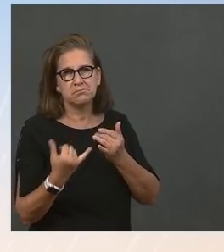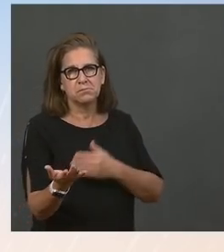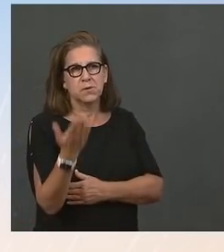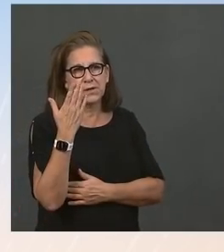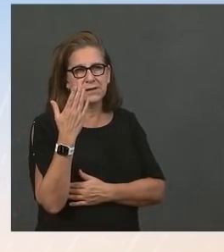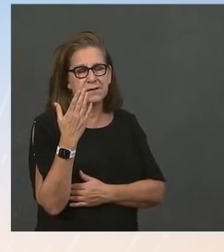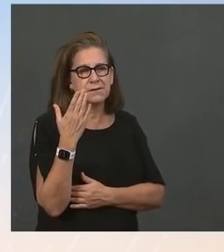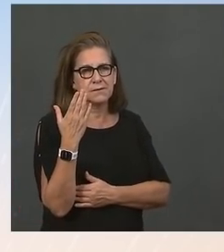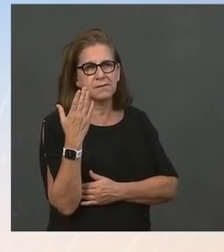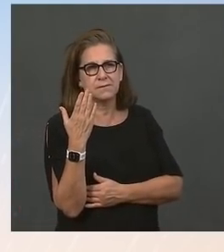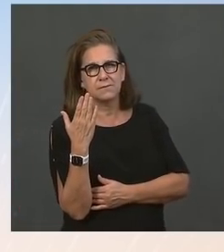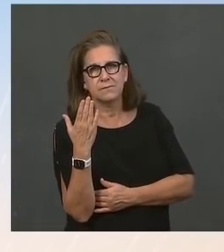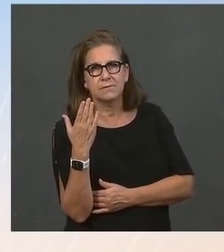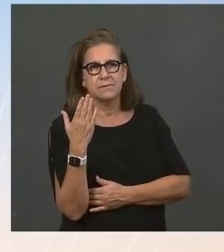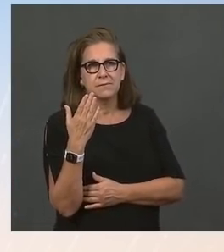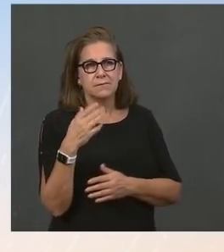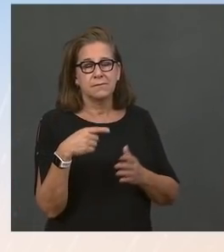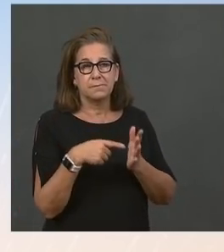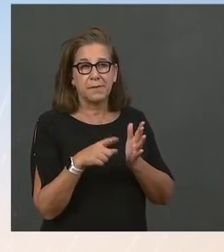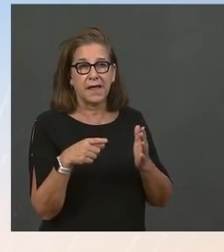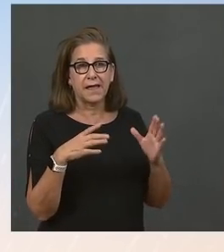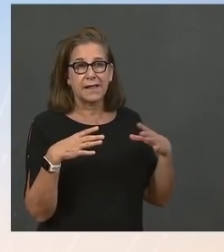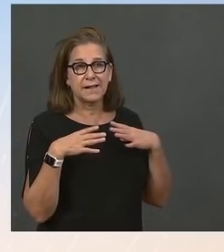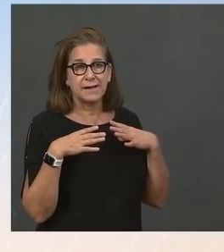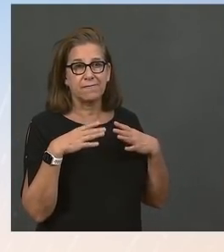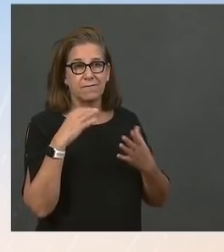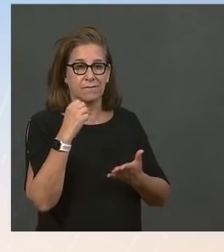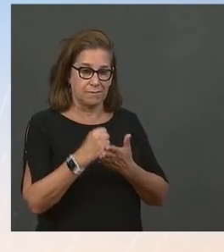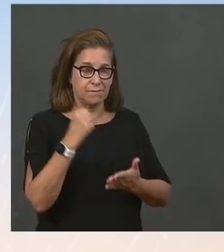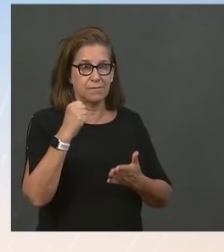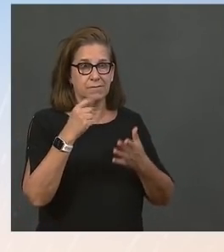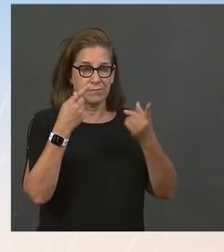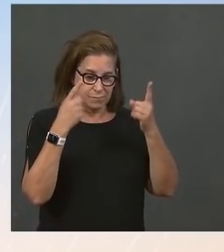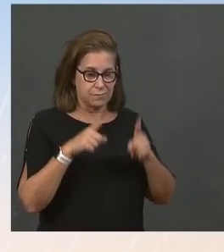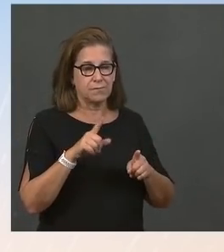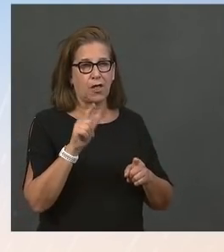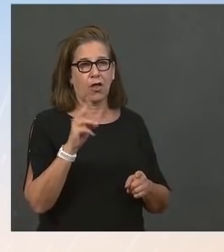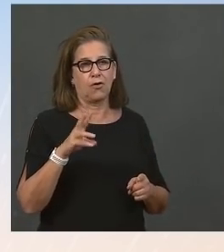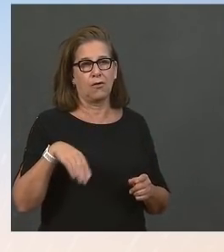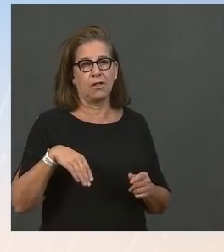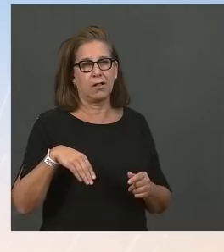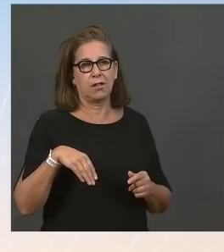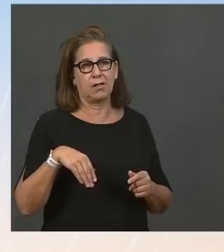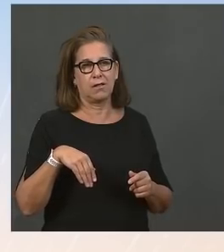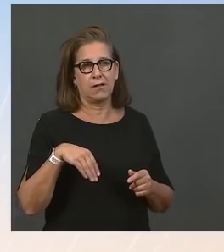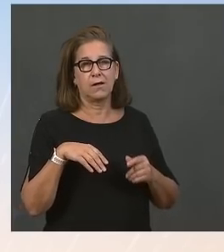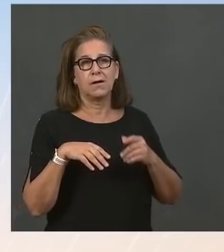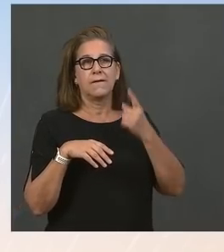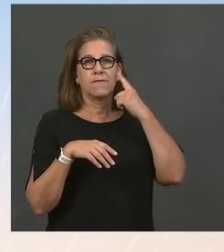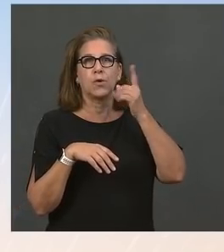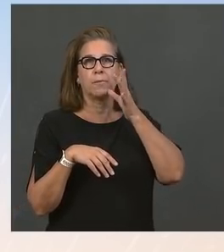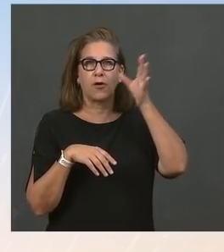is a reality for working parents across the country is a priority. That's why he proposed it. But in terms of the exact status,